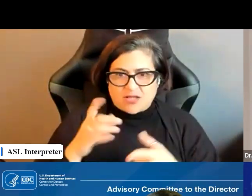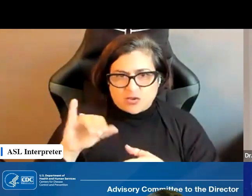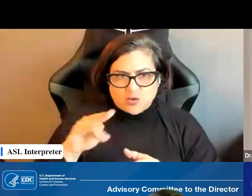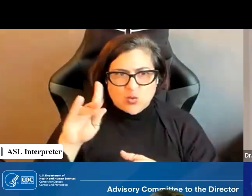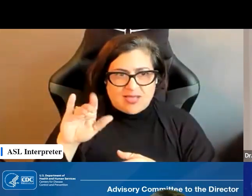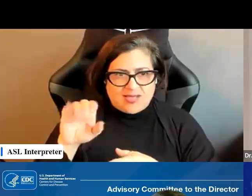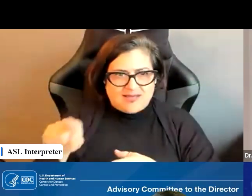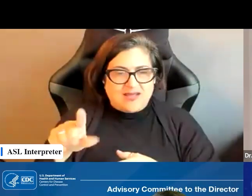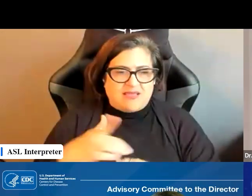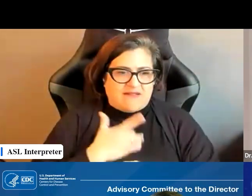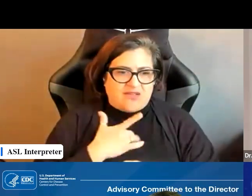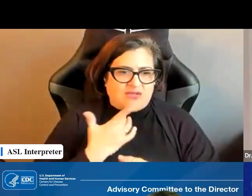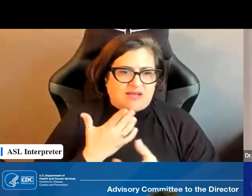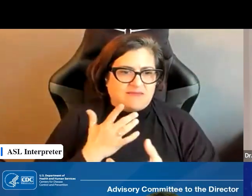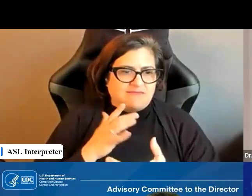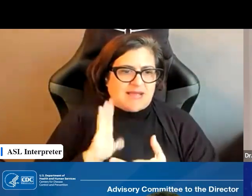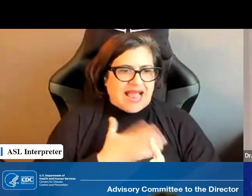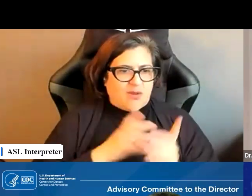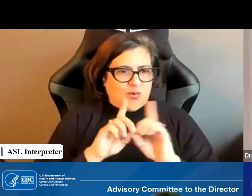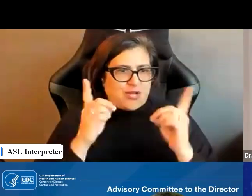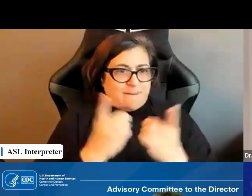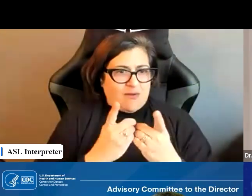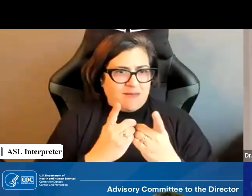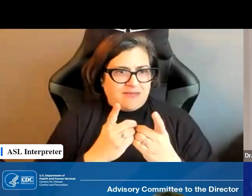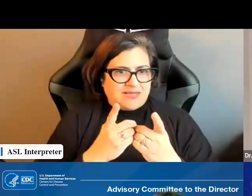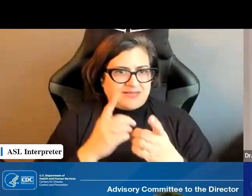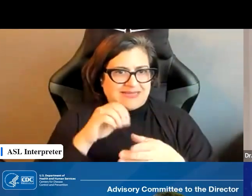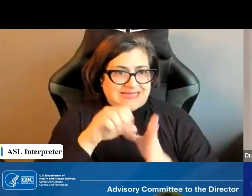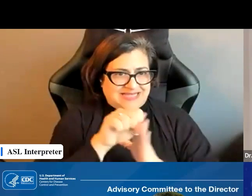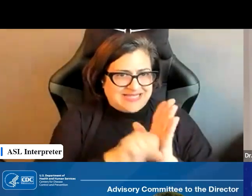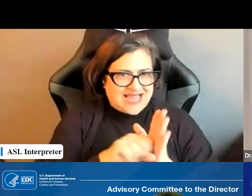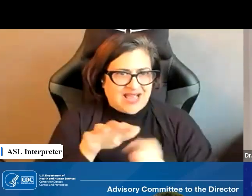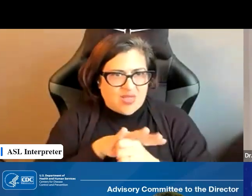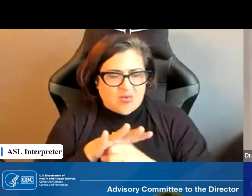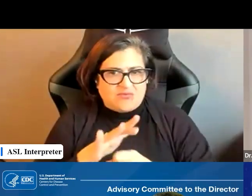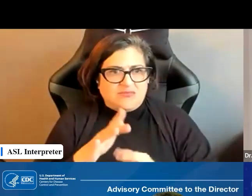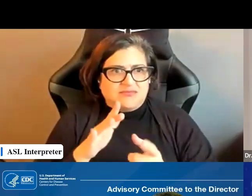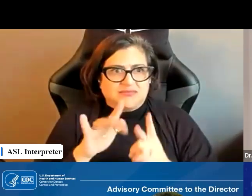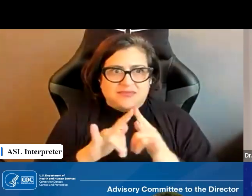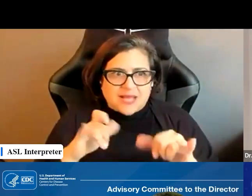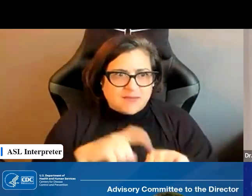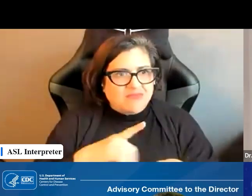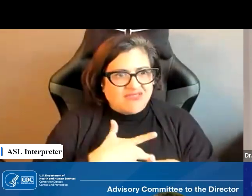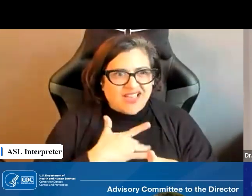like they are in that role of being the trusted messenger. So their, in essence, agenda would look very similar to this.